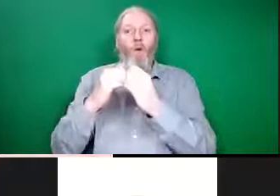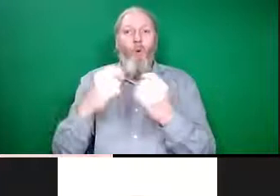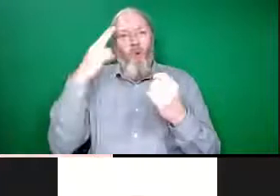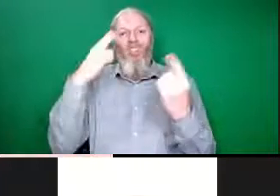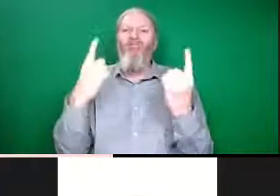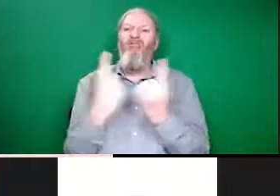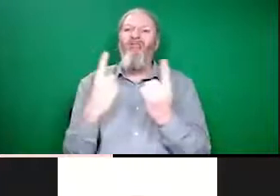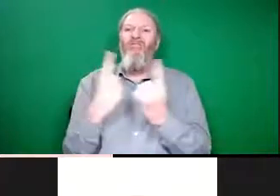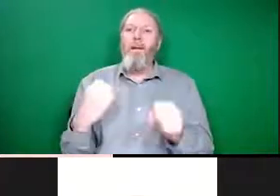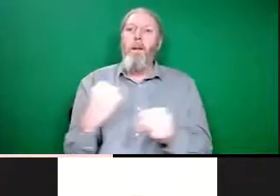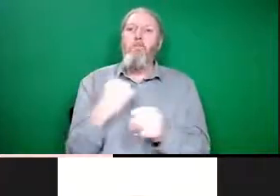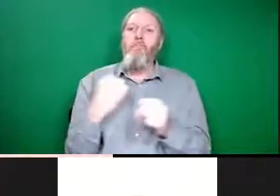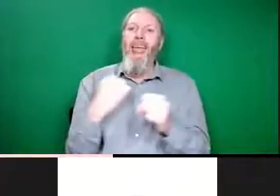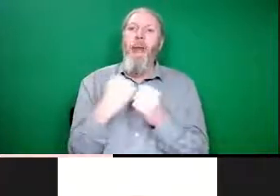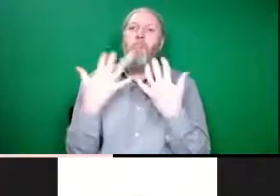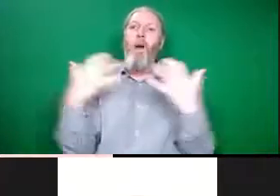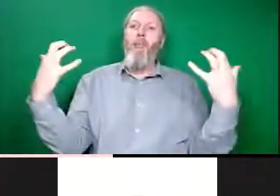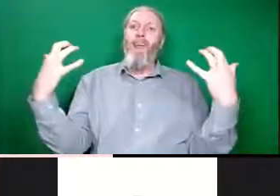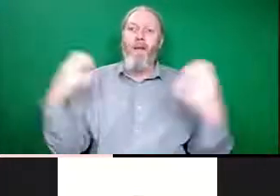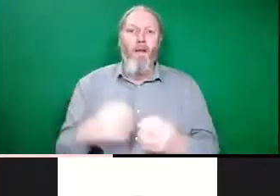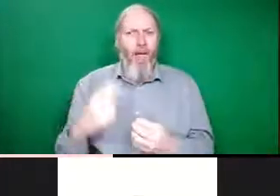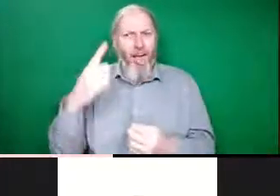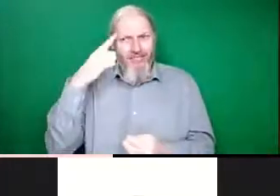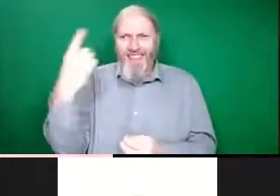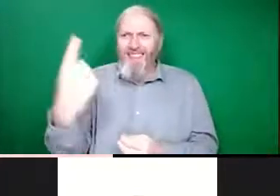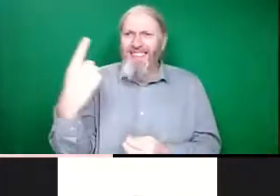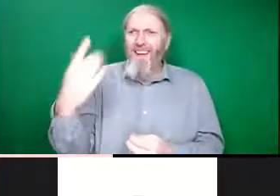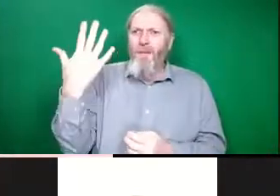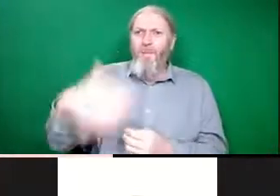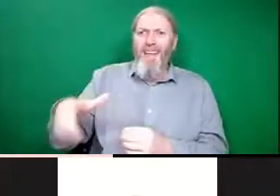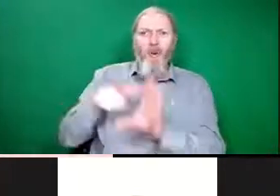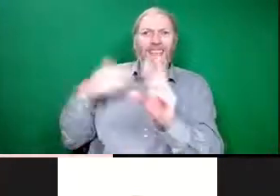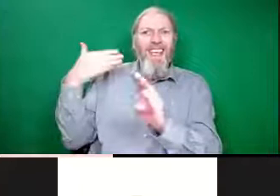exists but how important a cohesive community-based but